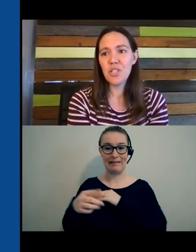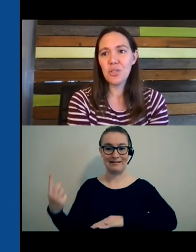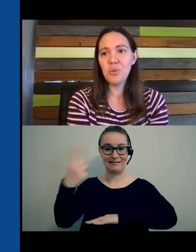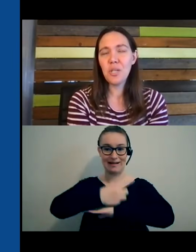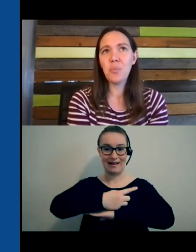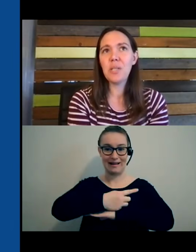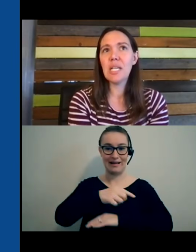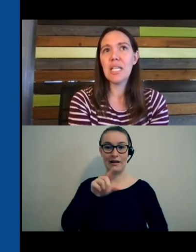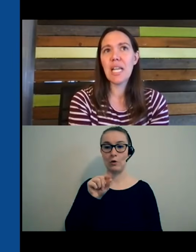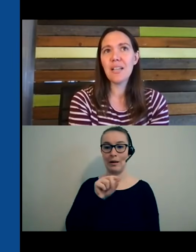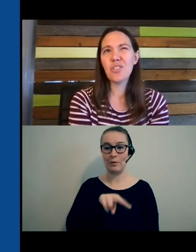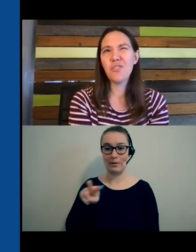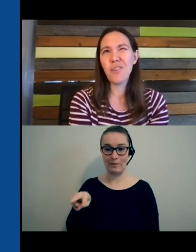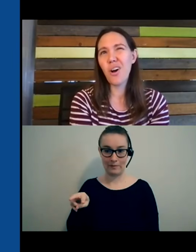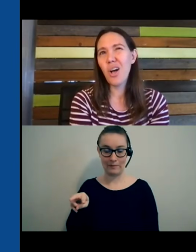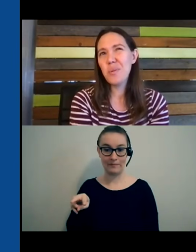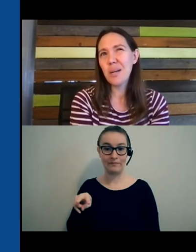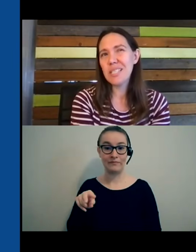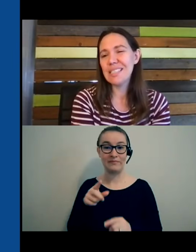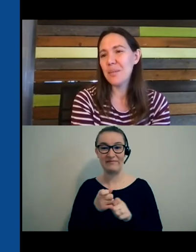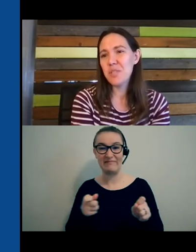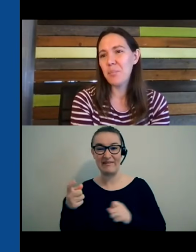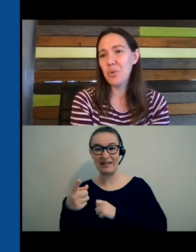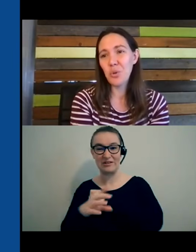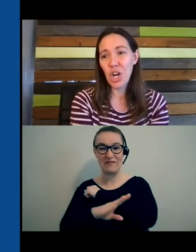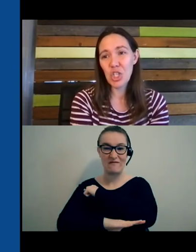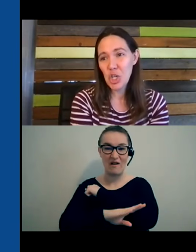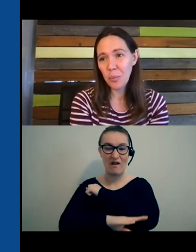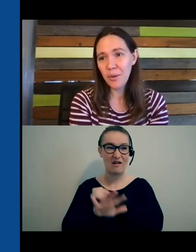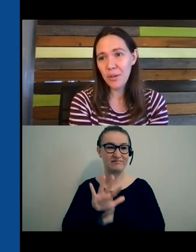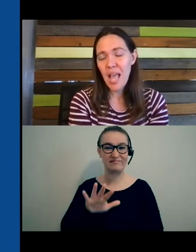It'll be next Fall, probably in September or October.